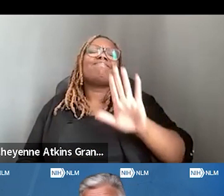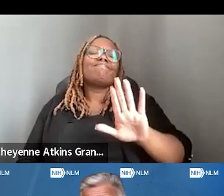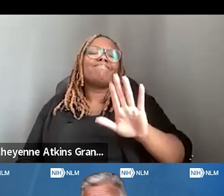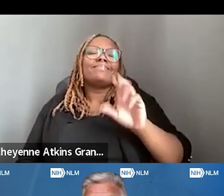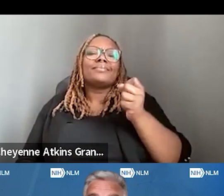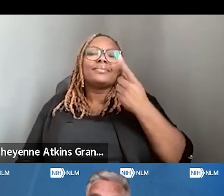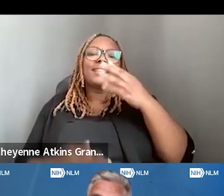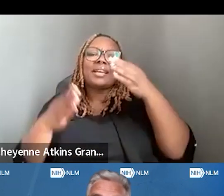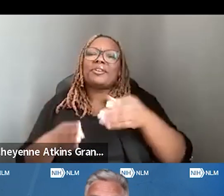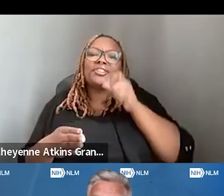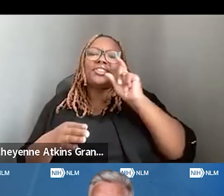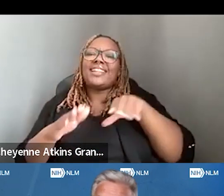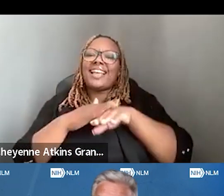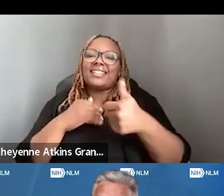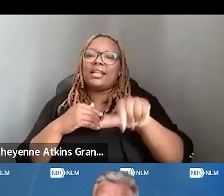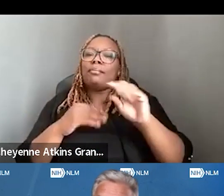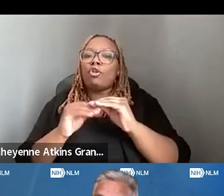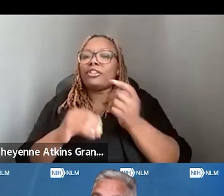this person doesn't need access anymore, and they can remove it.